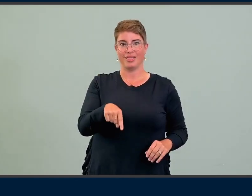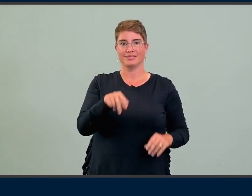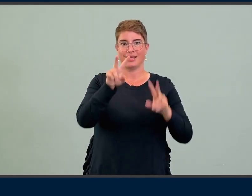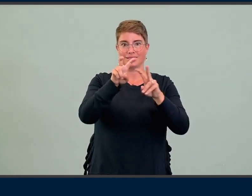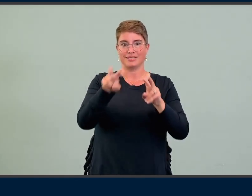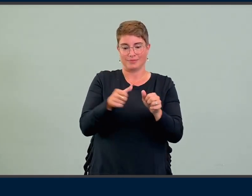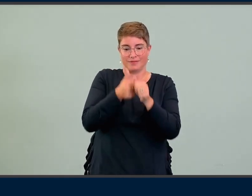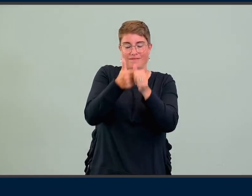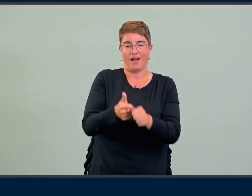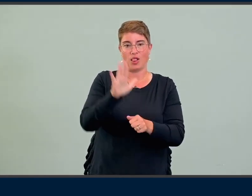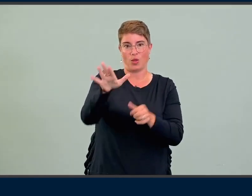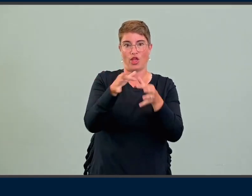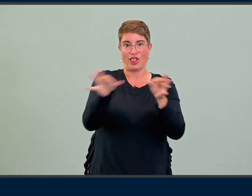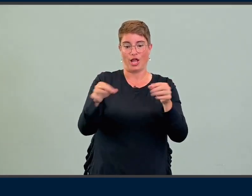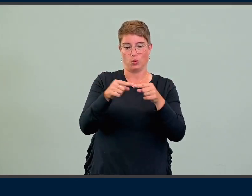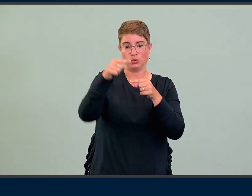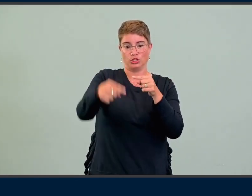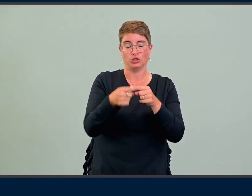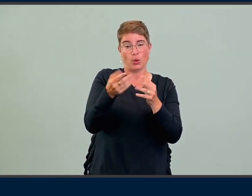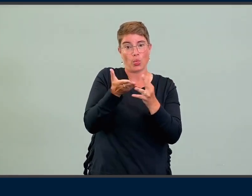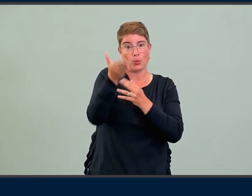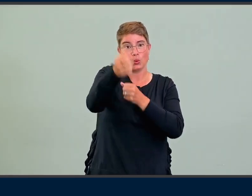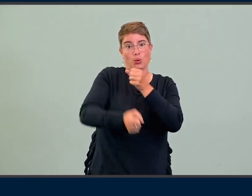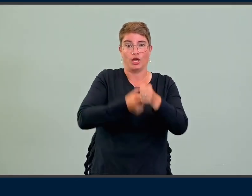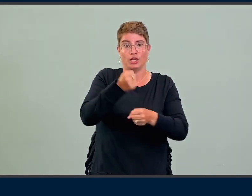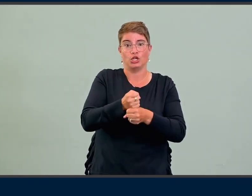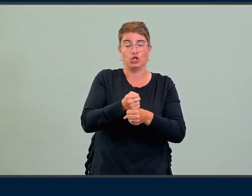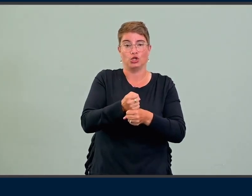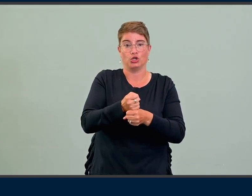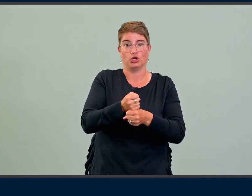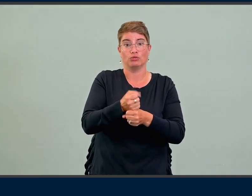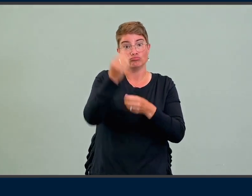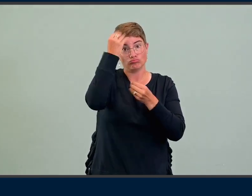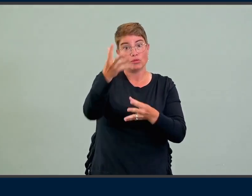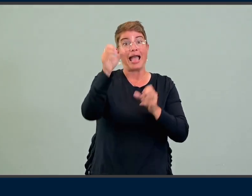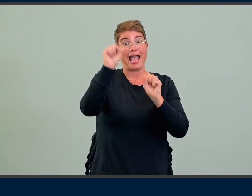This is an assessment that follows language acquisition over time throughout a year.